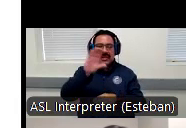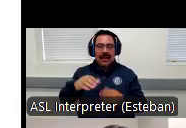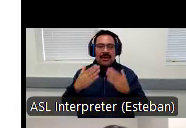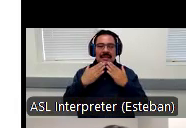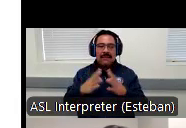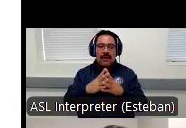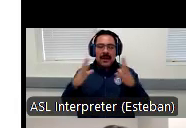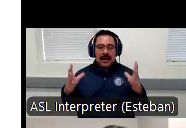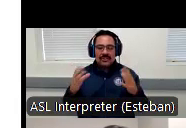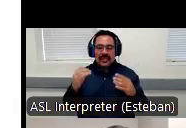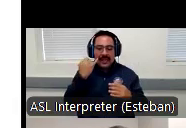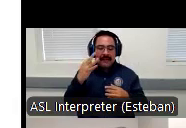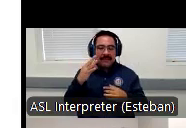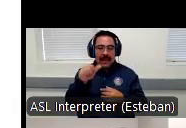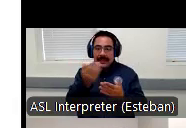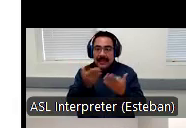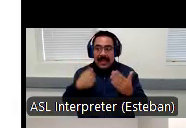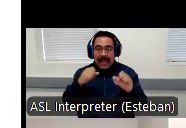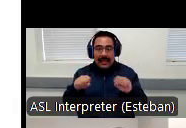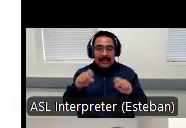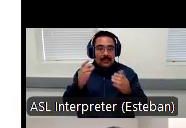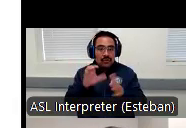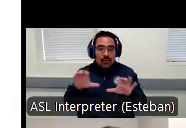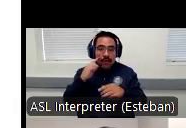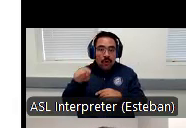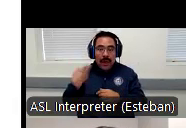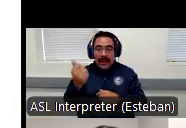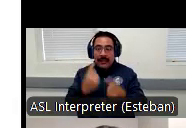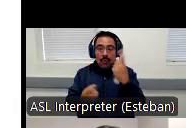much, and if there's anything I could ever do for you, or any questions that you ever would have,